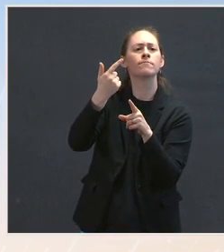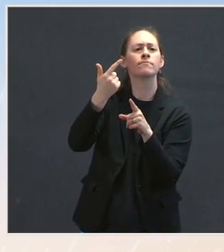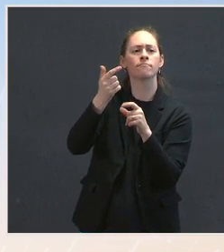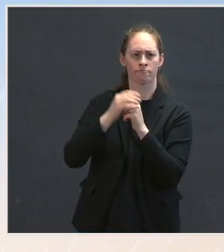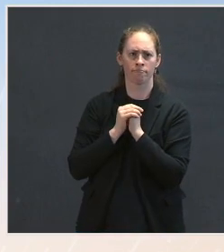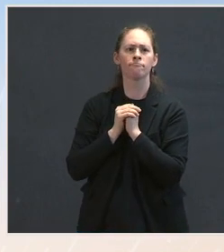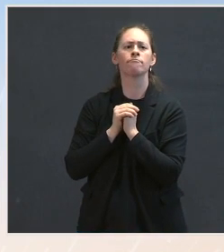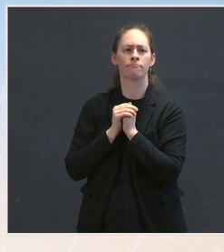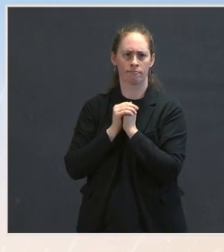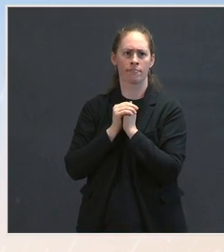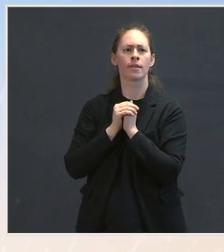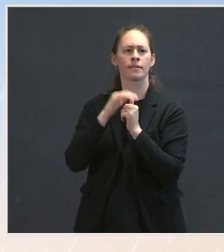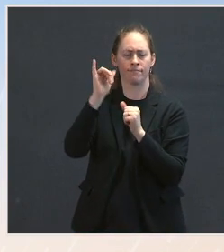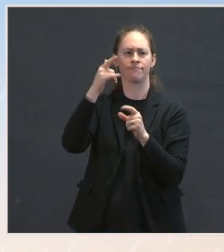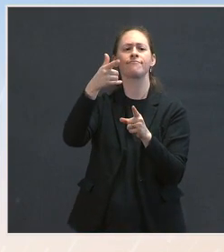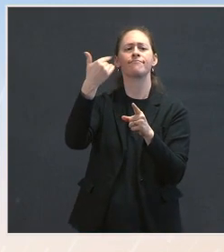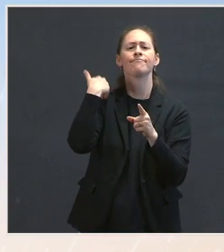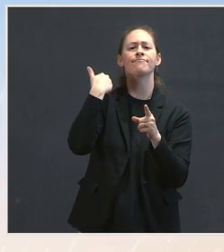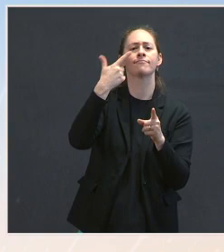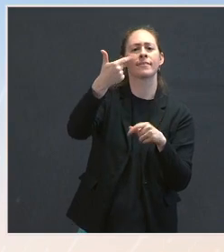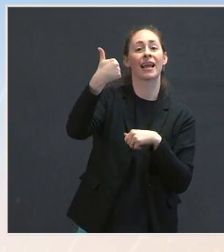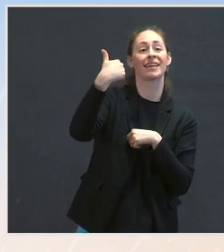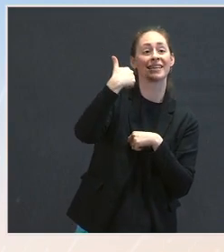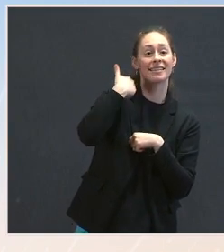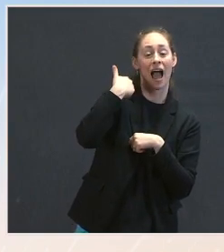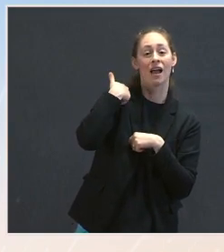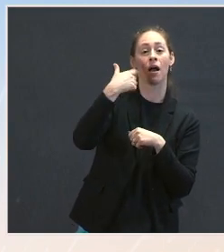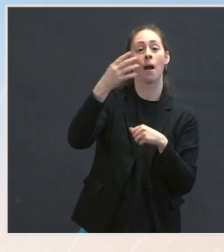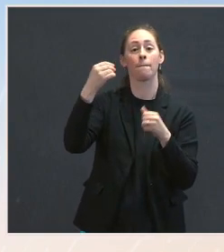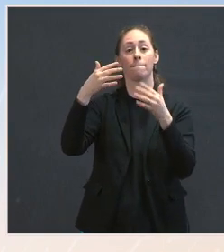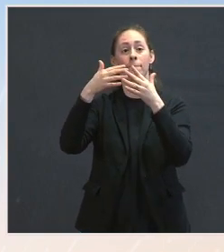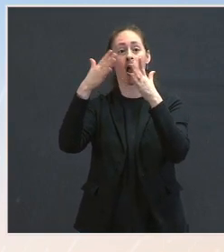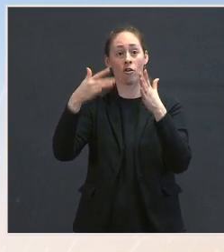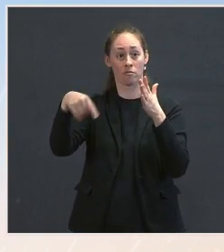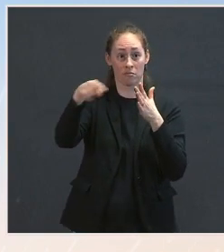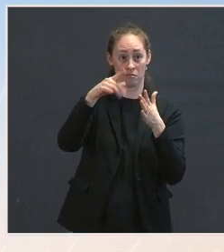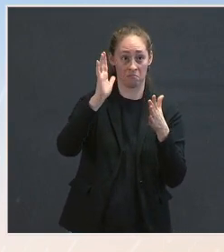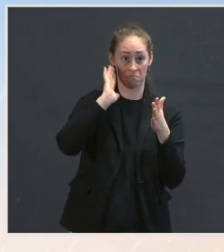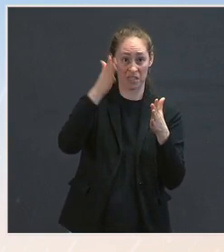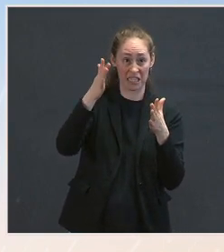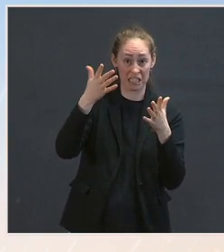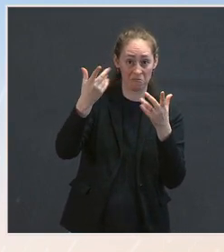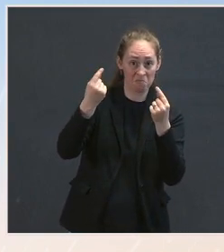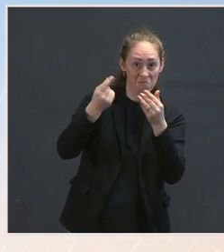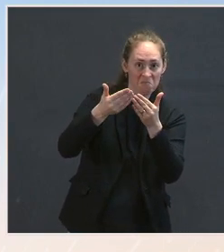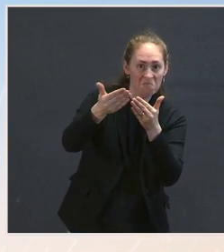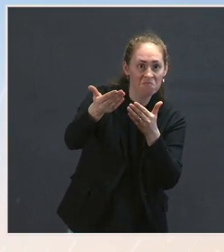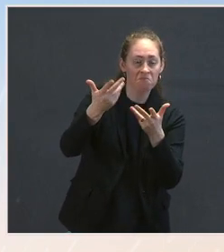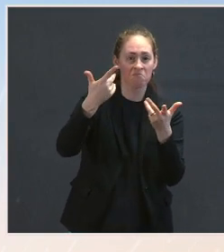Back in October, Republicans and Democrats in Texas demanded that the Trump administration release a plan for reopening the border.